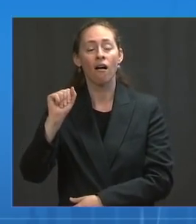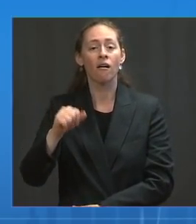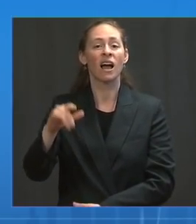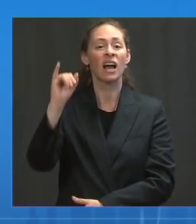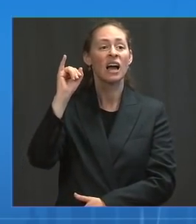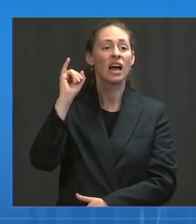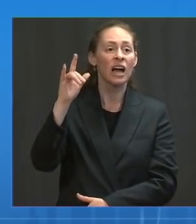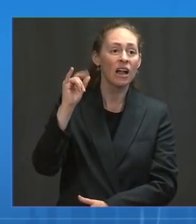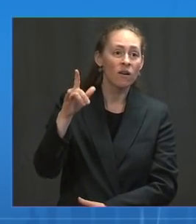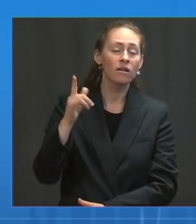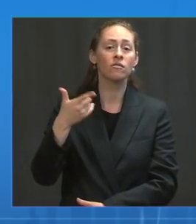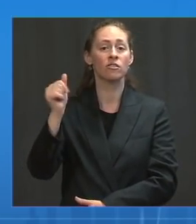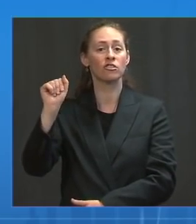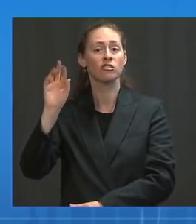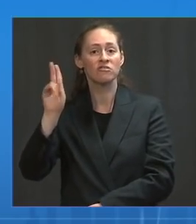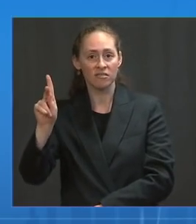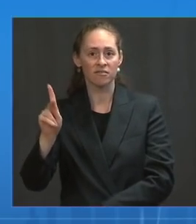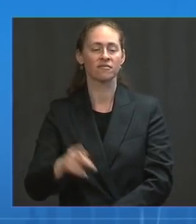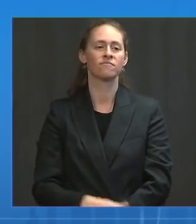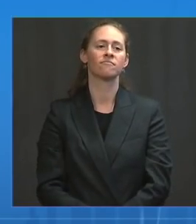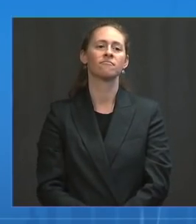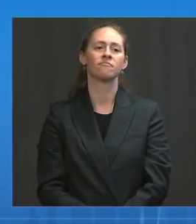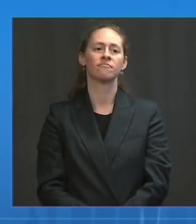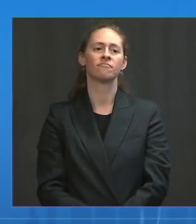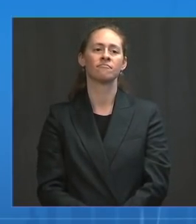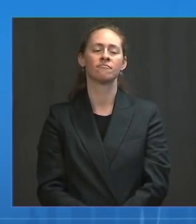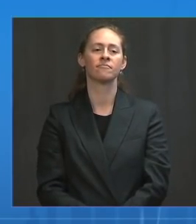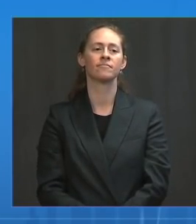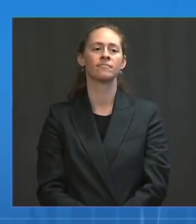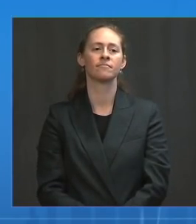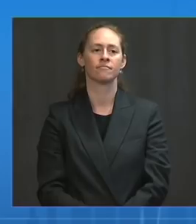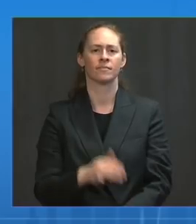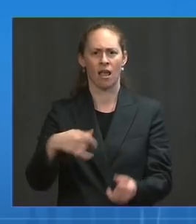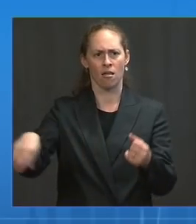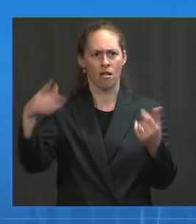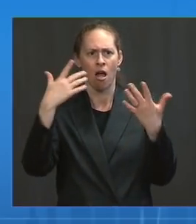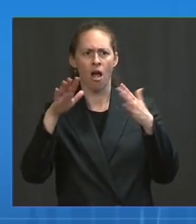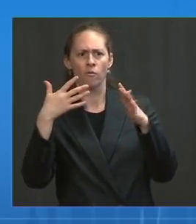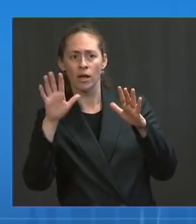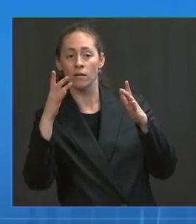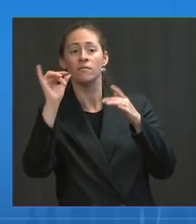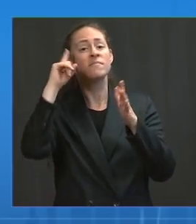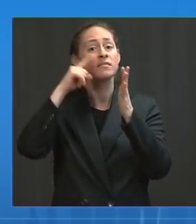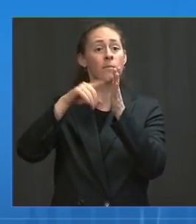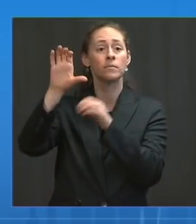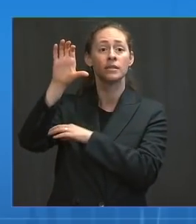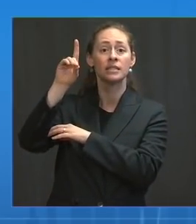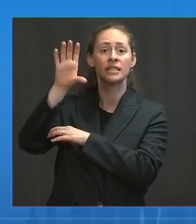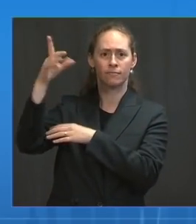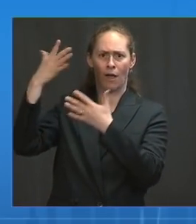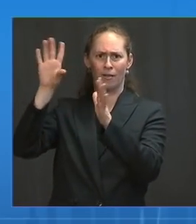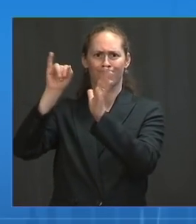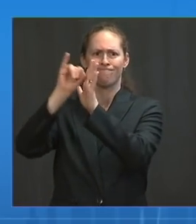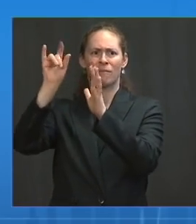These efforts include providing expert support from the CDC on outbreak investigations, working with local health officials